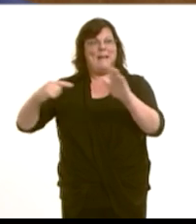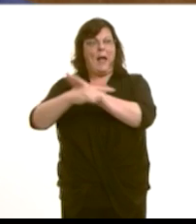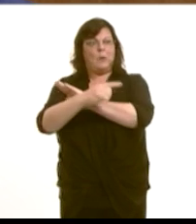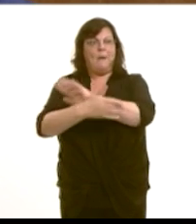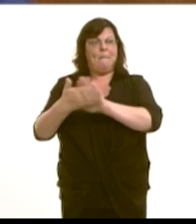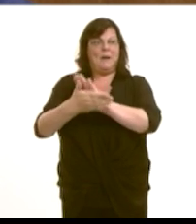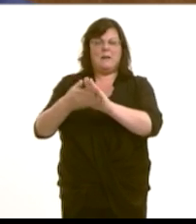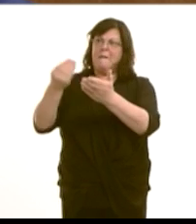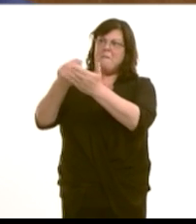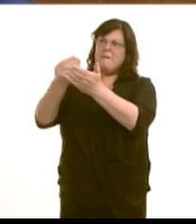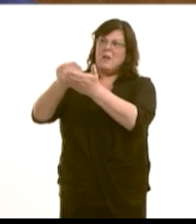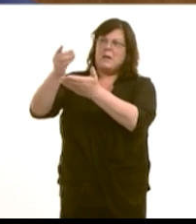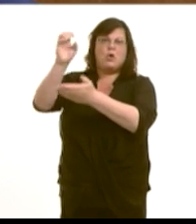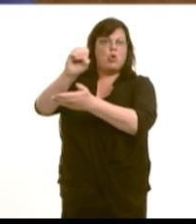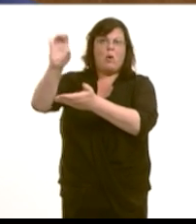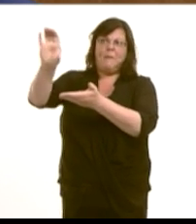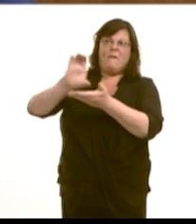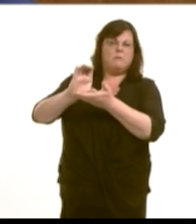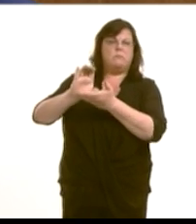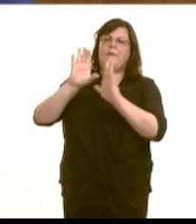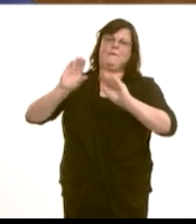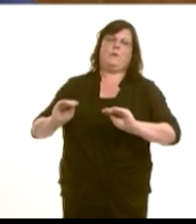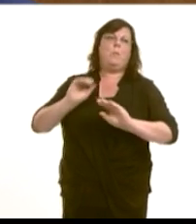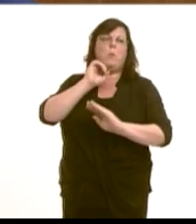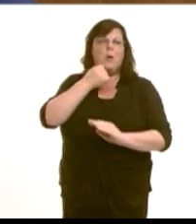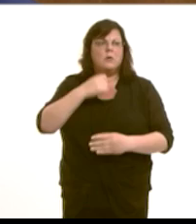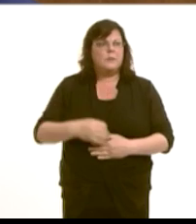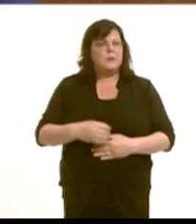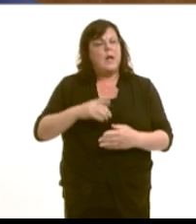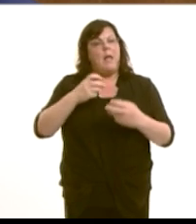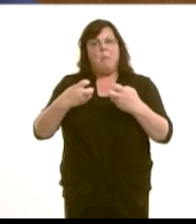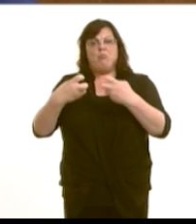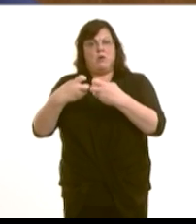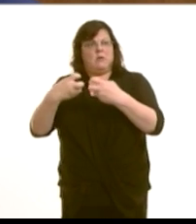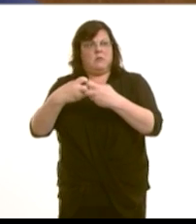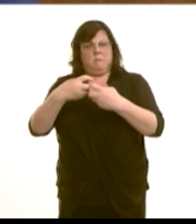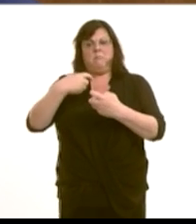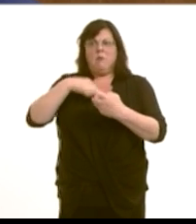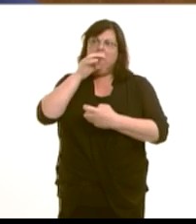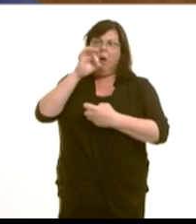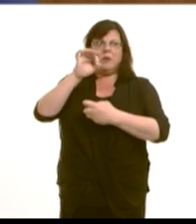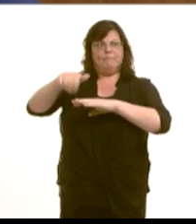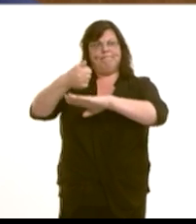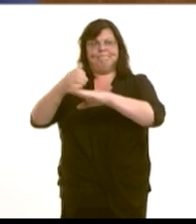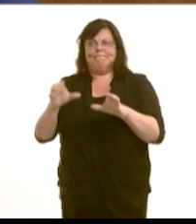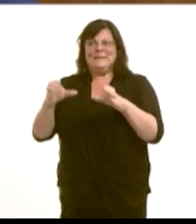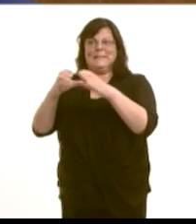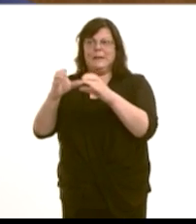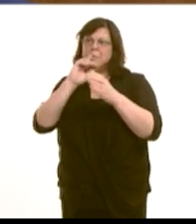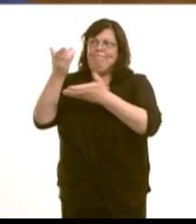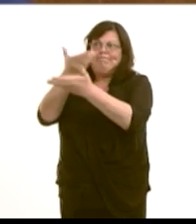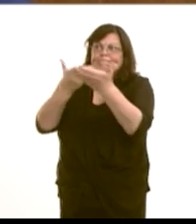Now, Iím putting in place a team in Brussels to look at negotiating on Walesís behalf